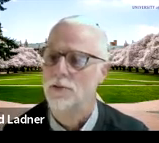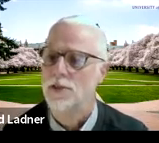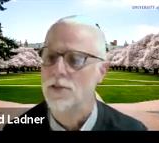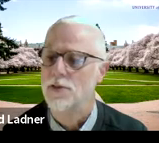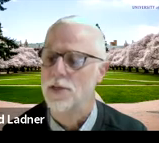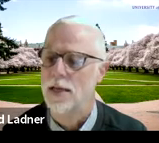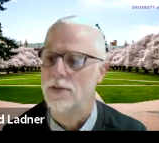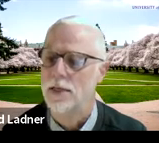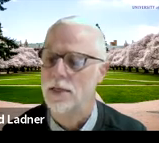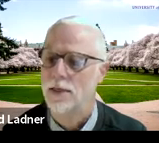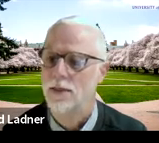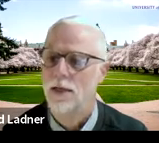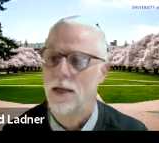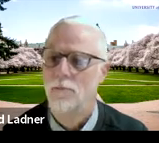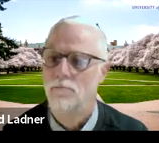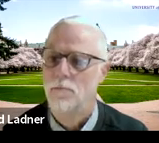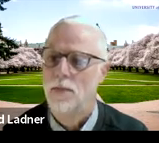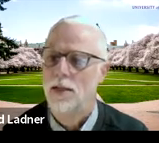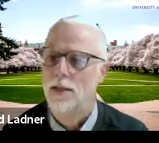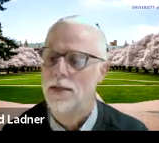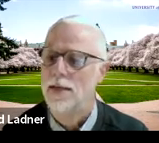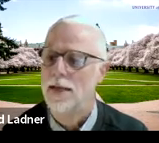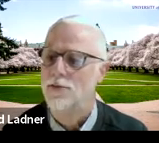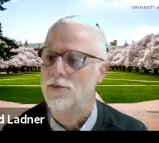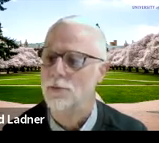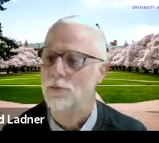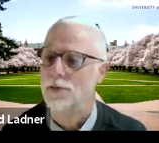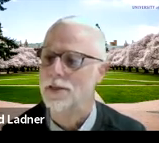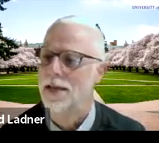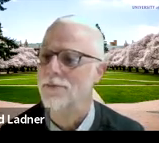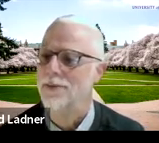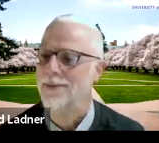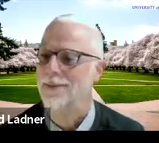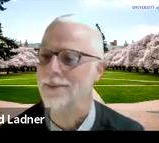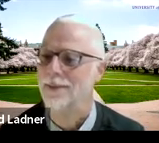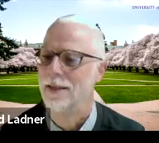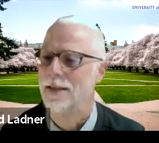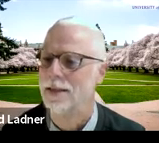She teaches at the Indiana School for the Deaf.